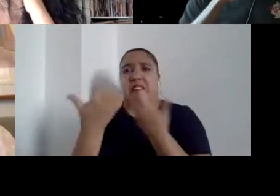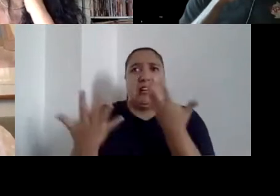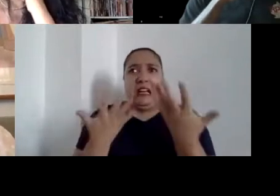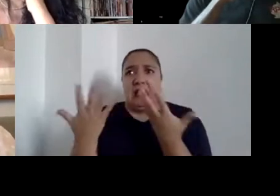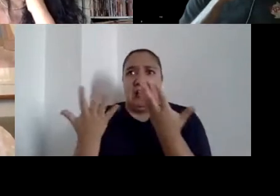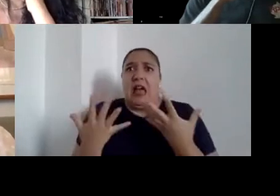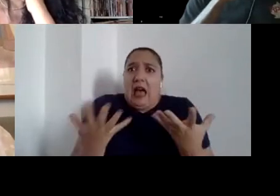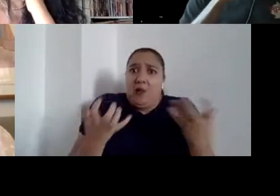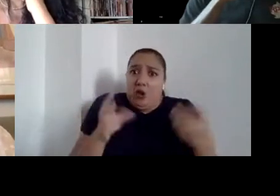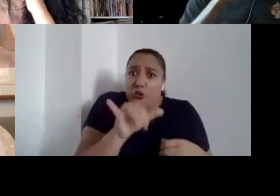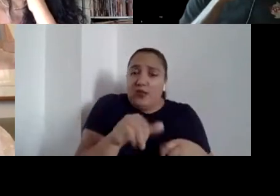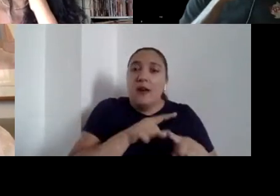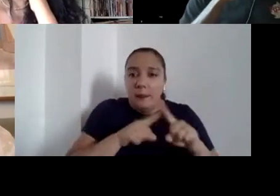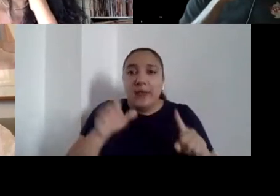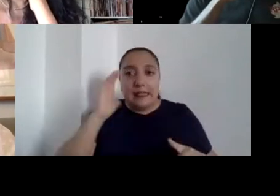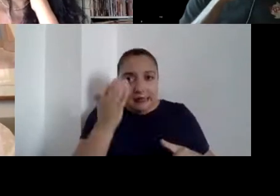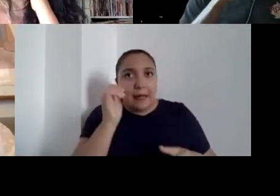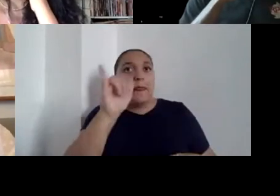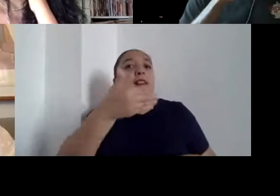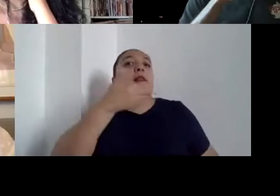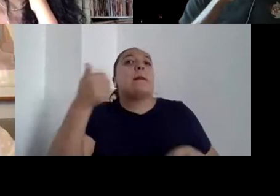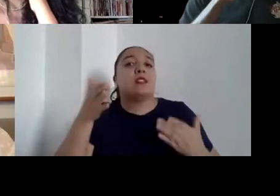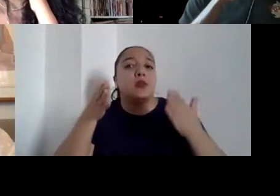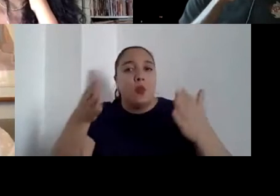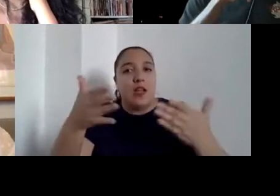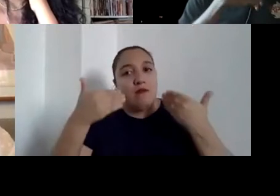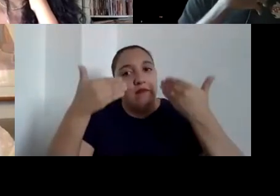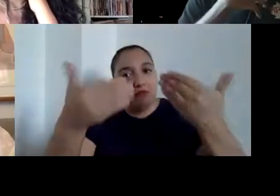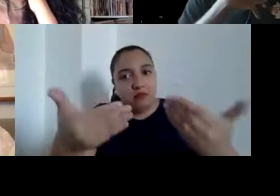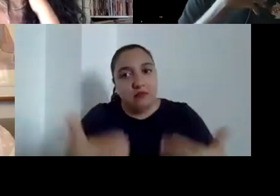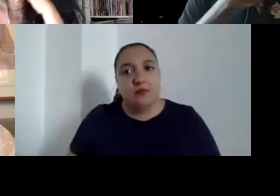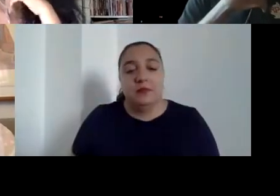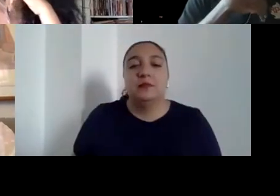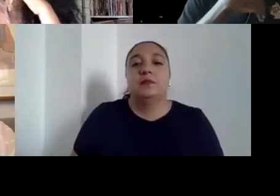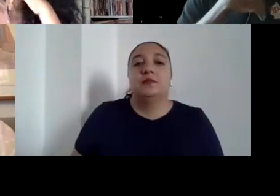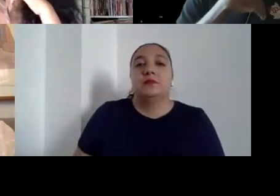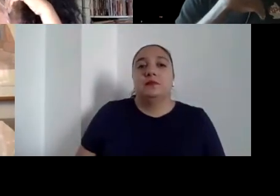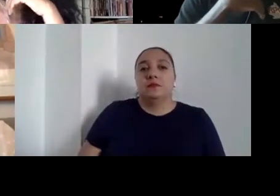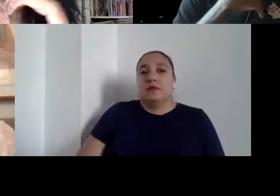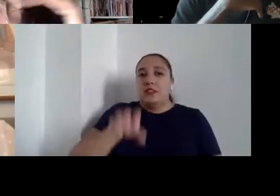feel like the way forward to me. >> SYDNEY SKYBETTER: Holy sh*t, Ashley.